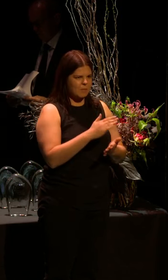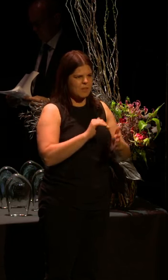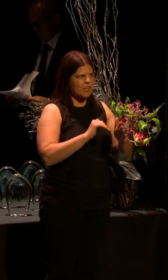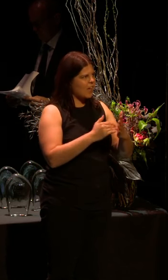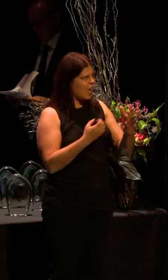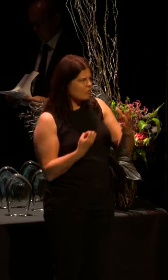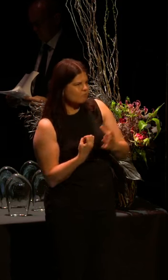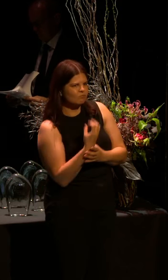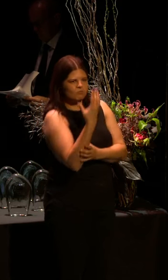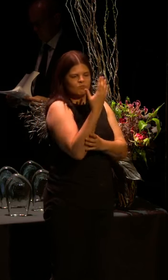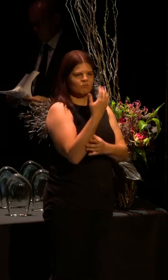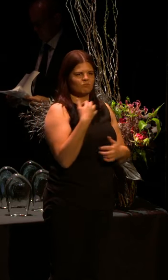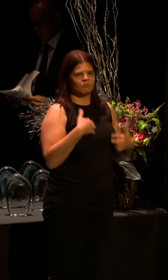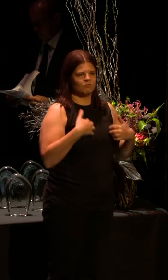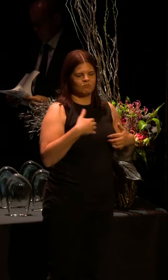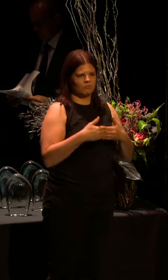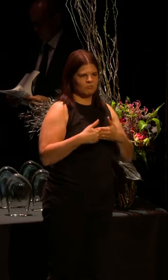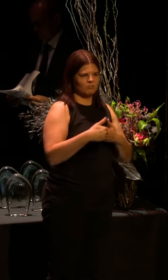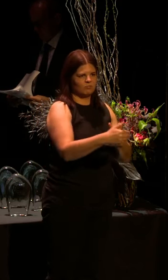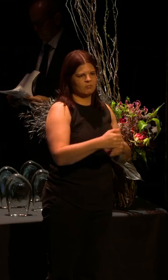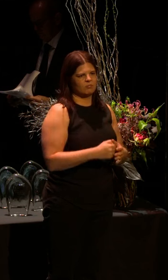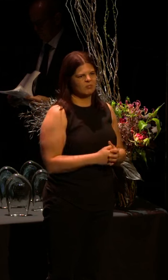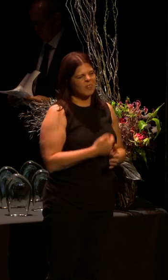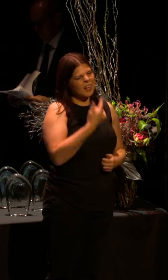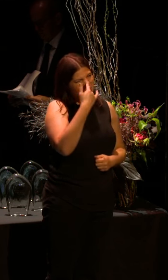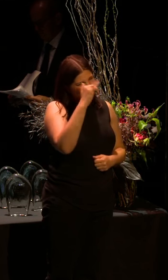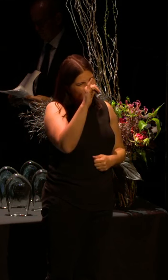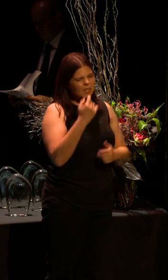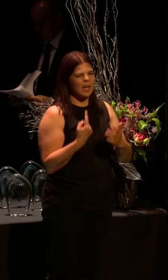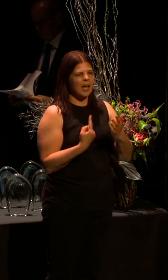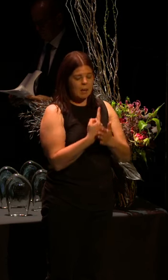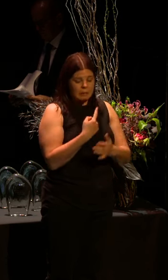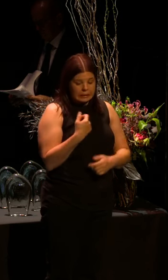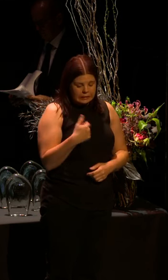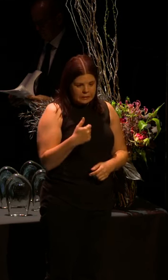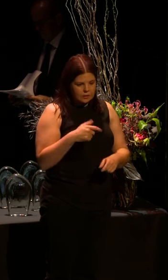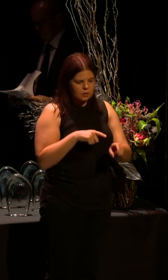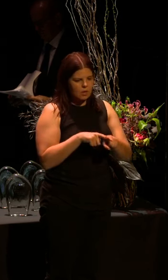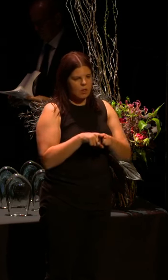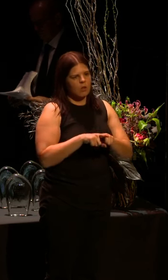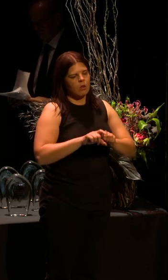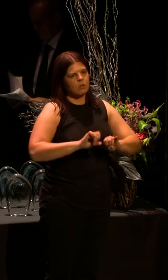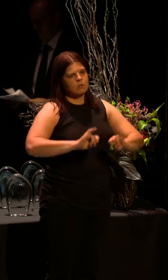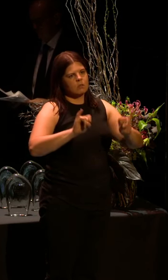But sadly, the lessons have been learnt at our expense, and our devastation should and must be acknowledged,